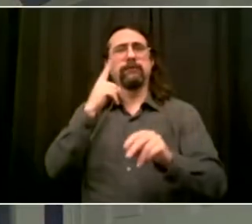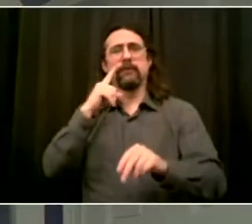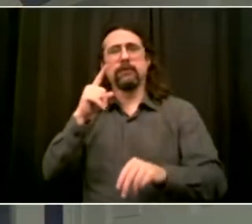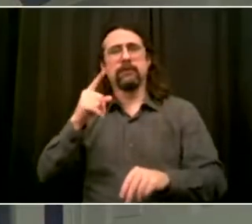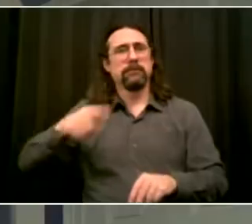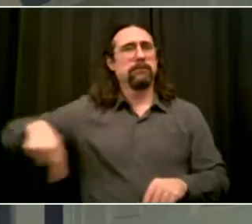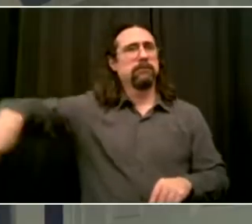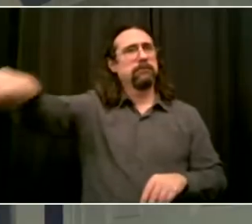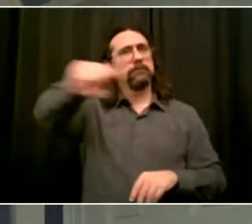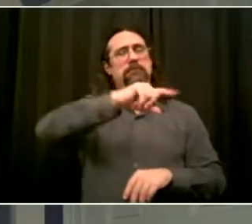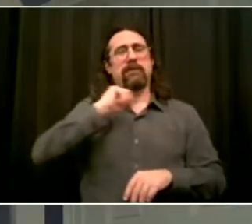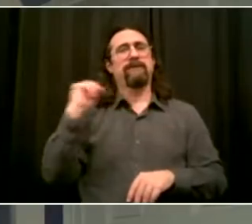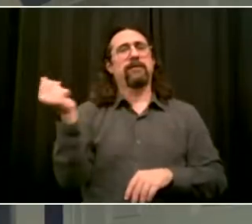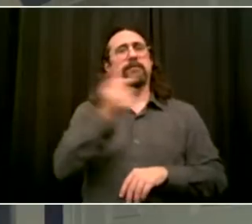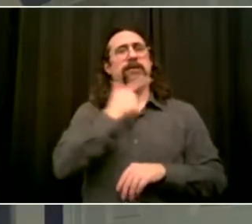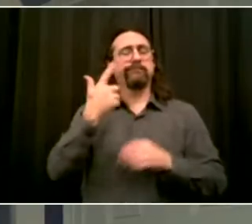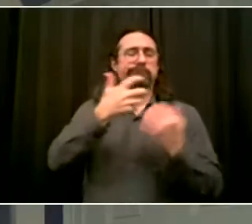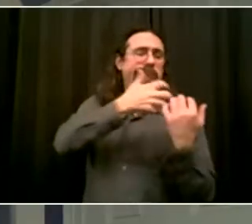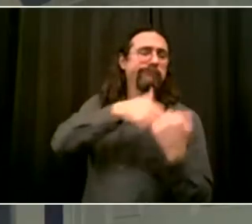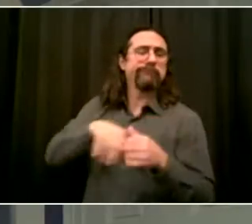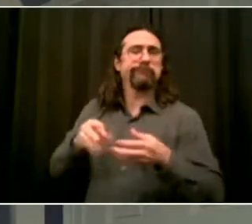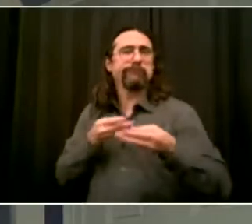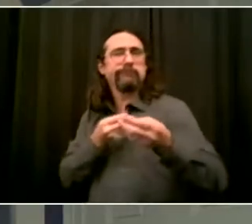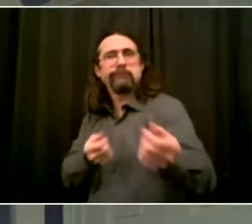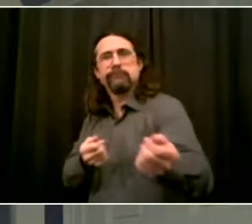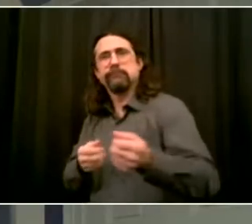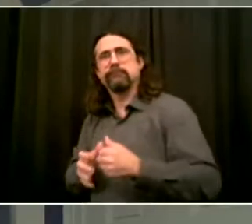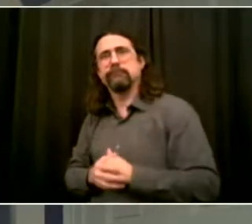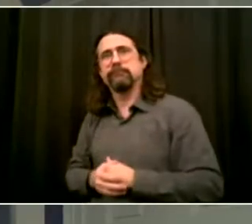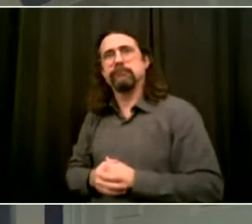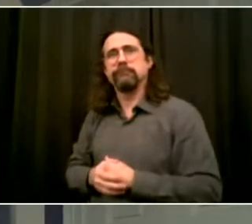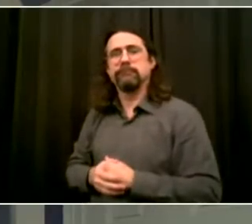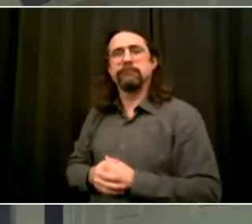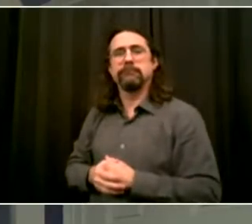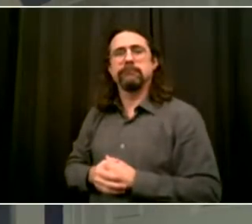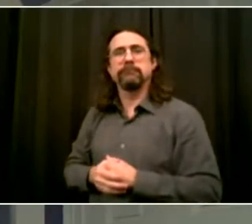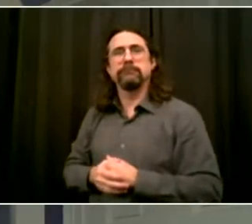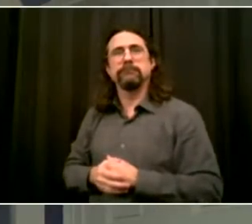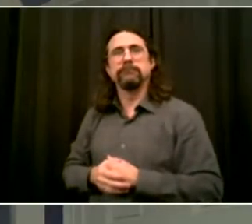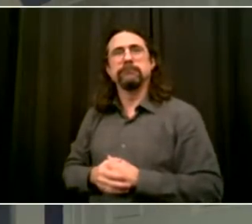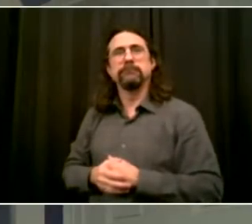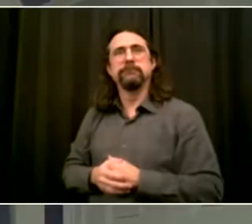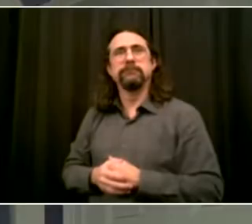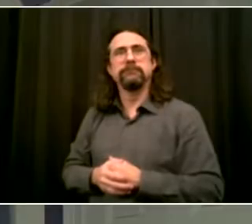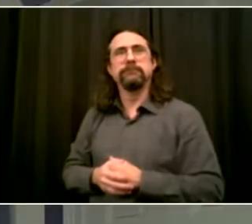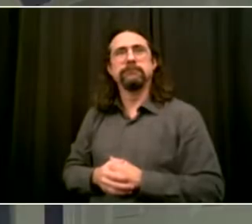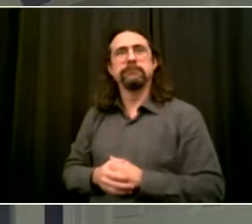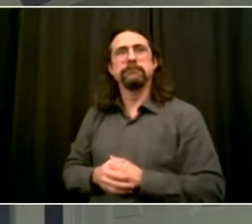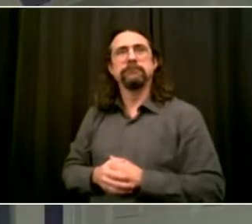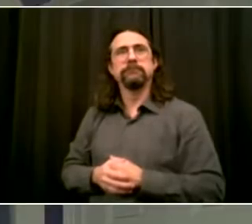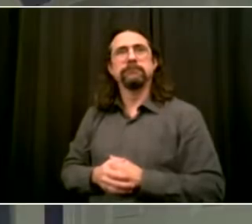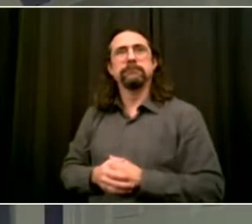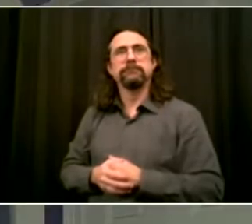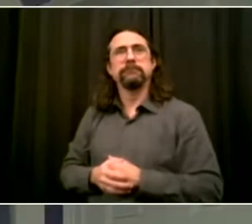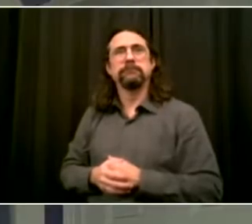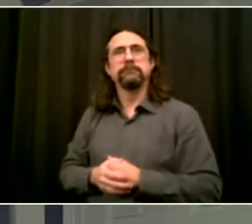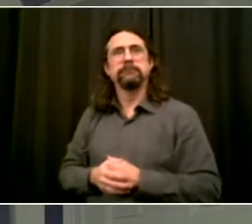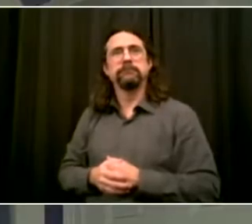THIS ISSUE. GO AHEAD. AP. Reporter: